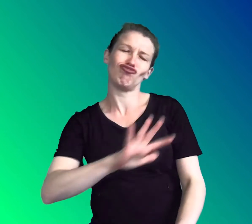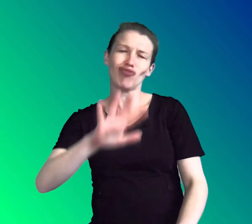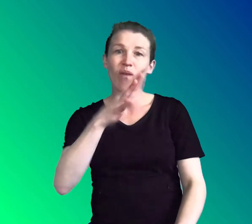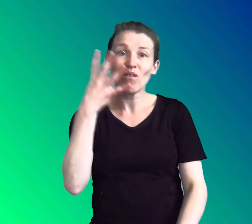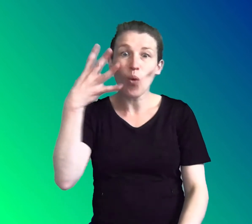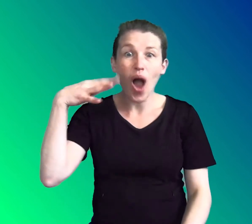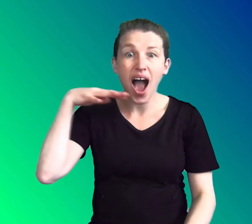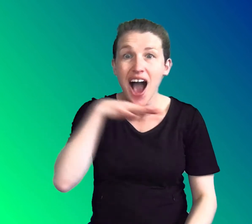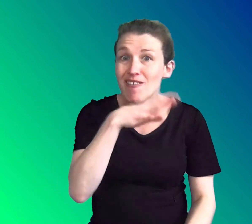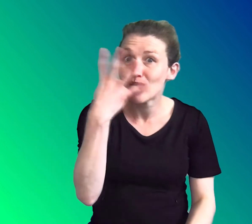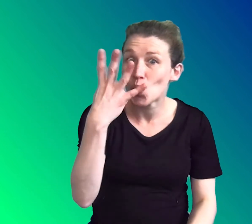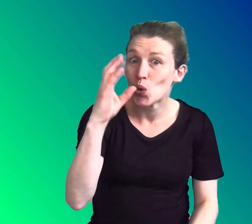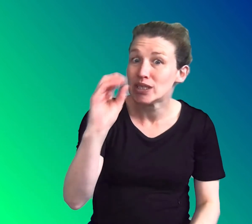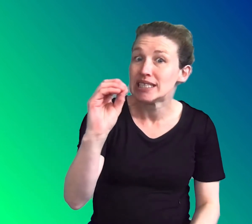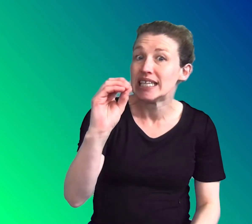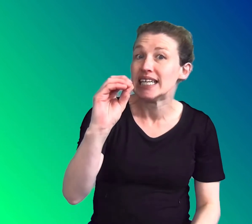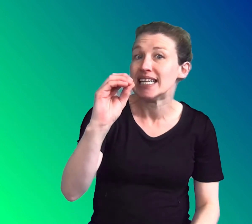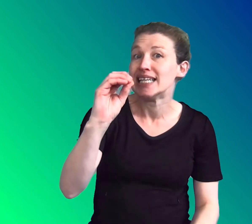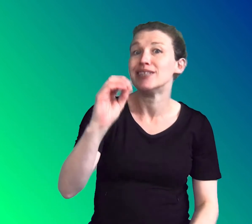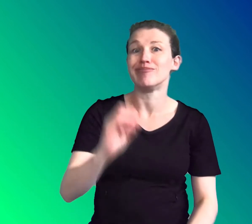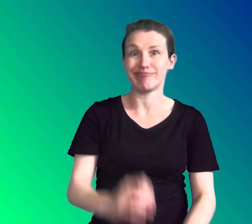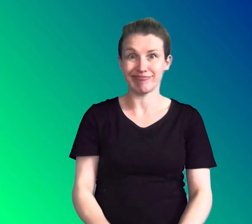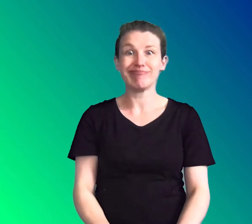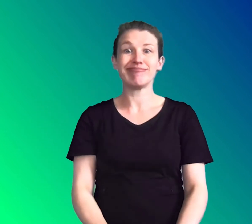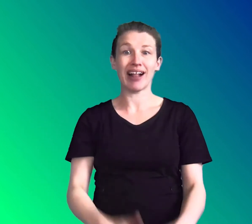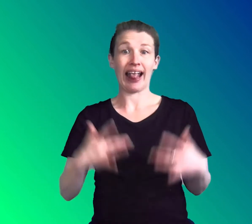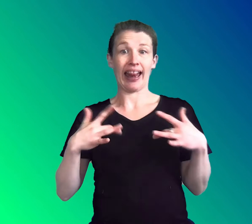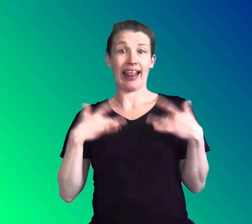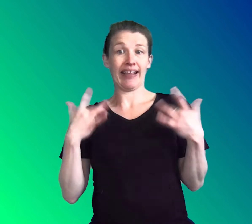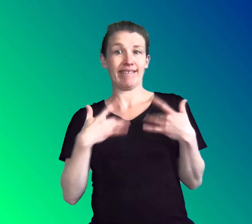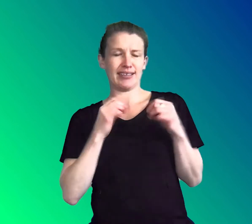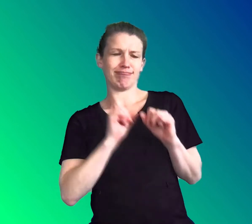There are about 440 left alive,